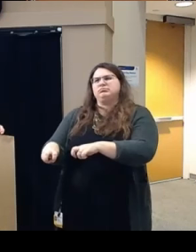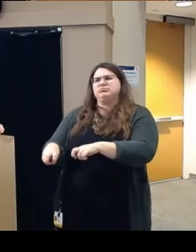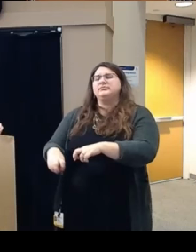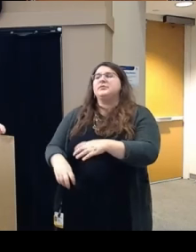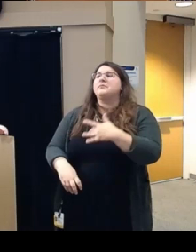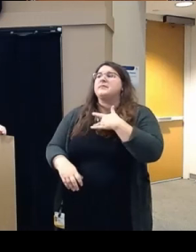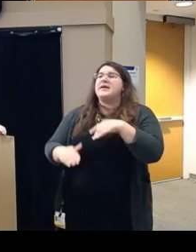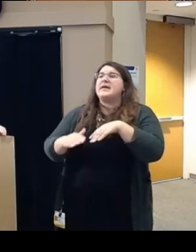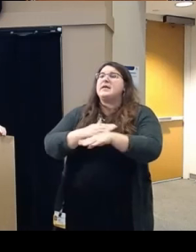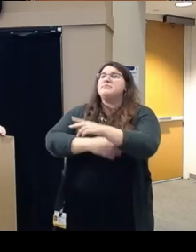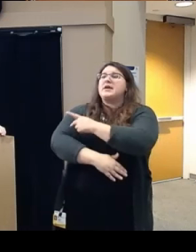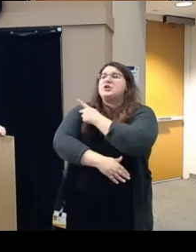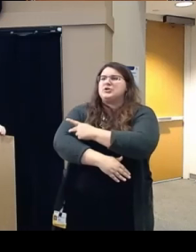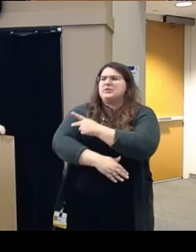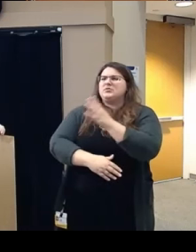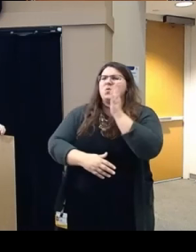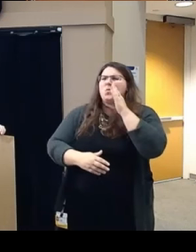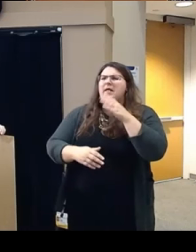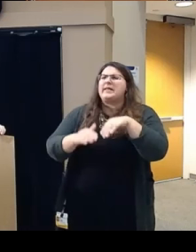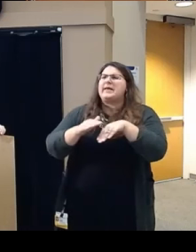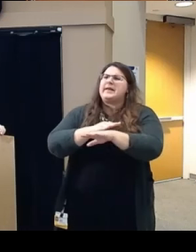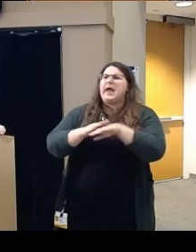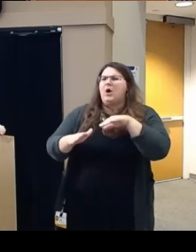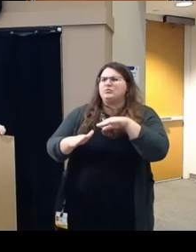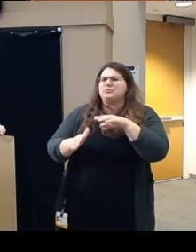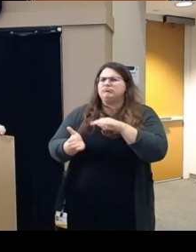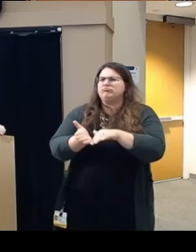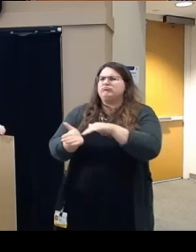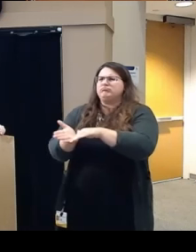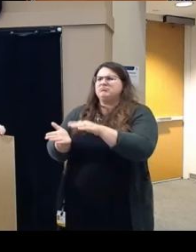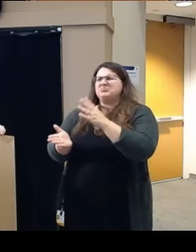is is pretty quick so a lot of those patients who are on the unit on November 12th will just